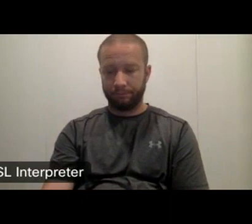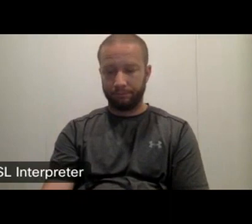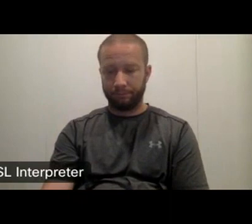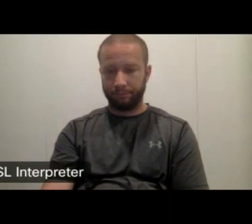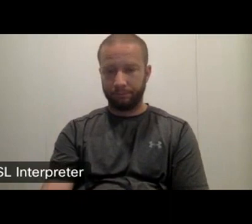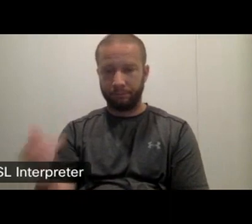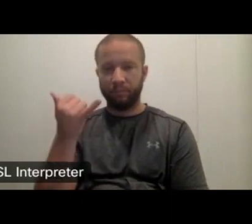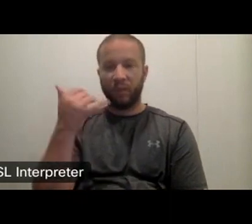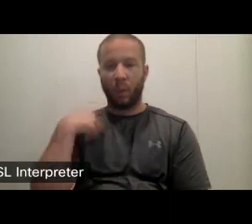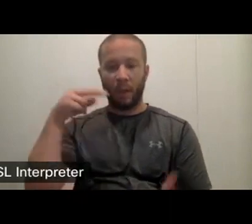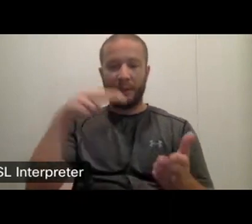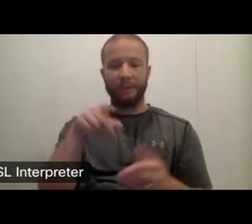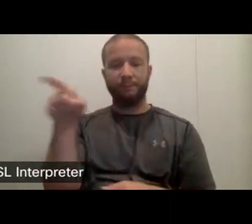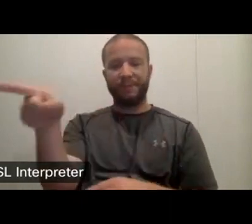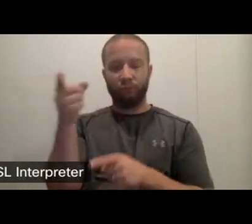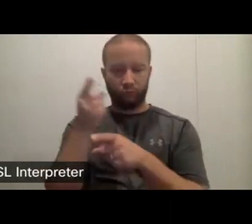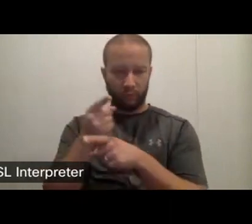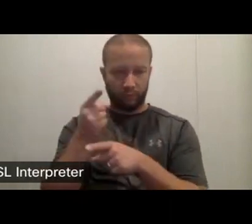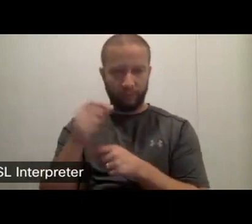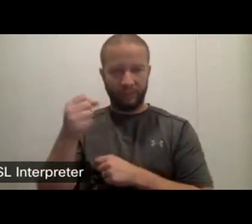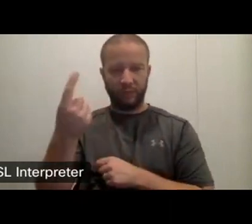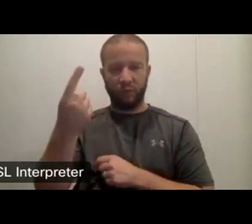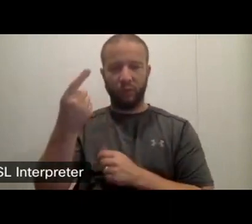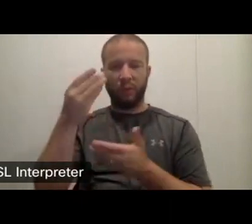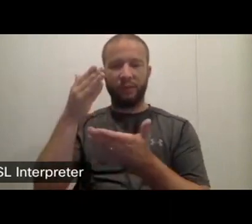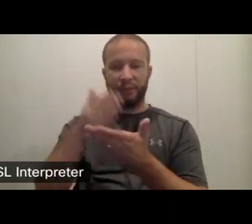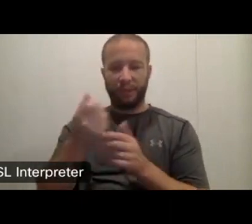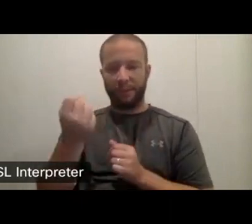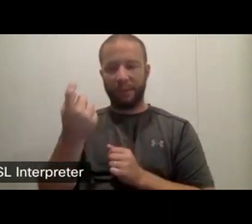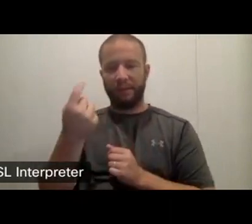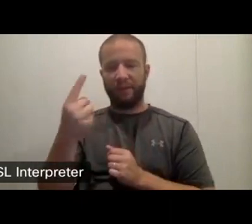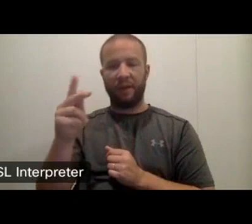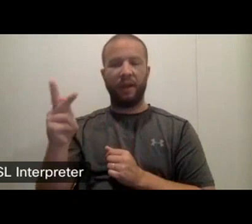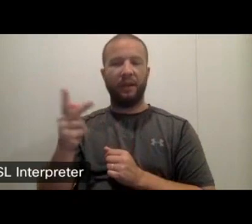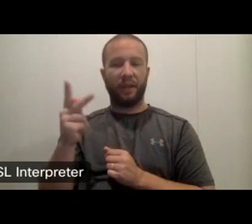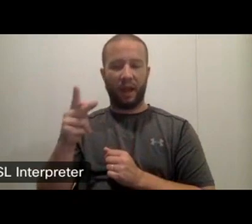the map in more detail he's right it's uh only one stop at 11th and K uh okay